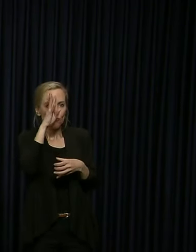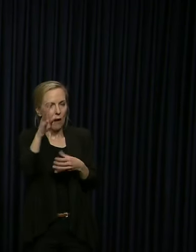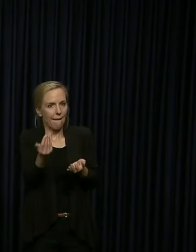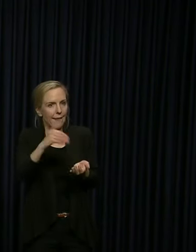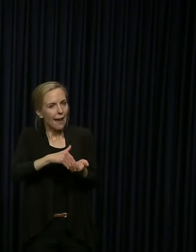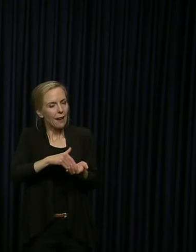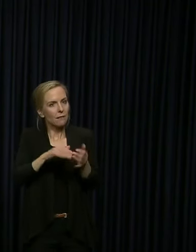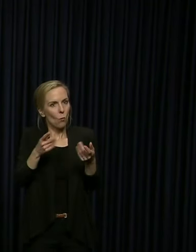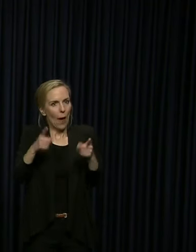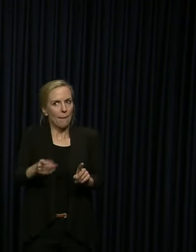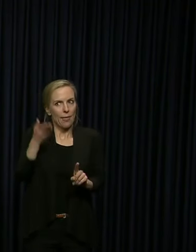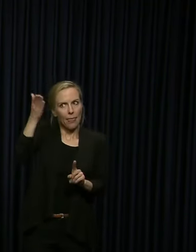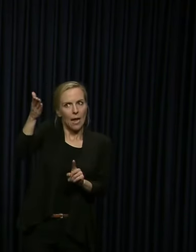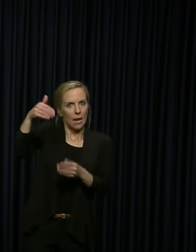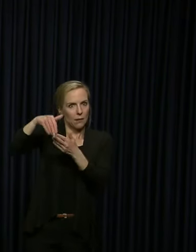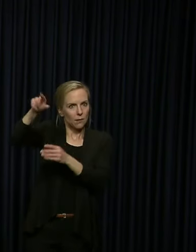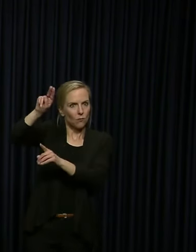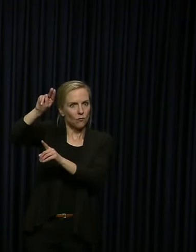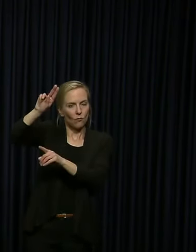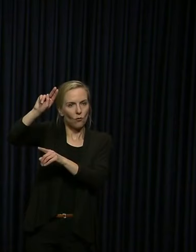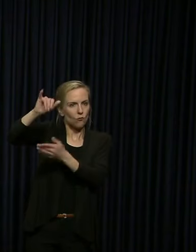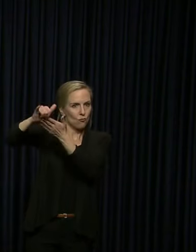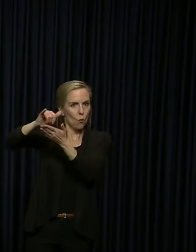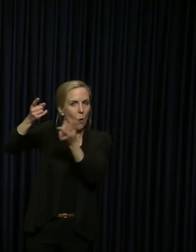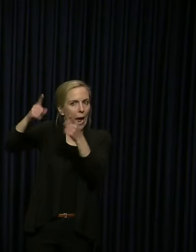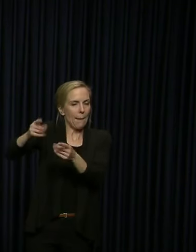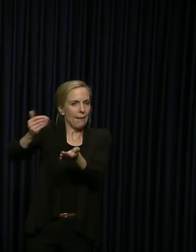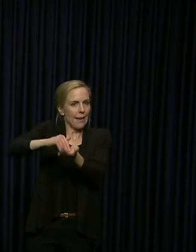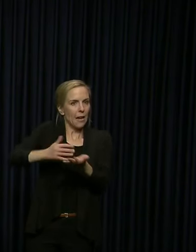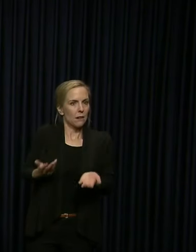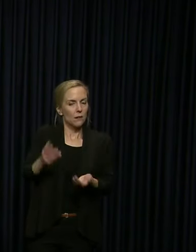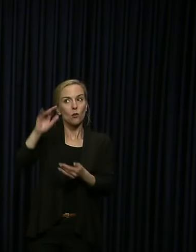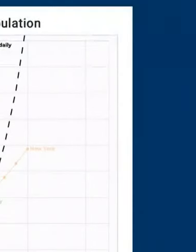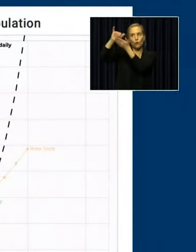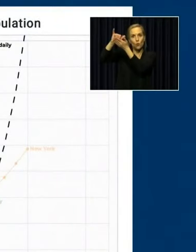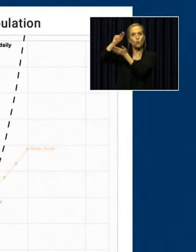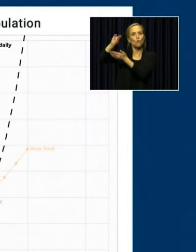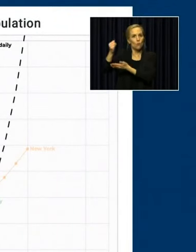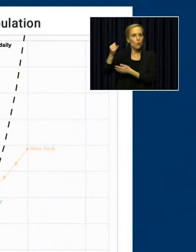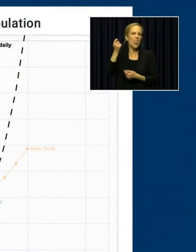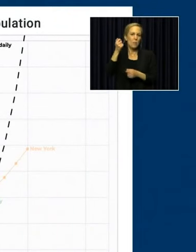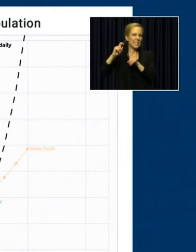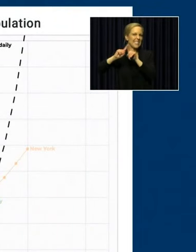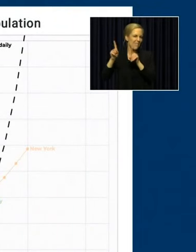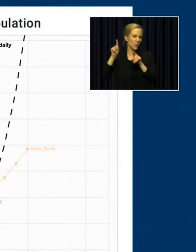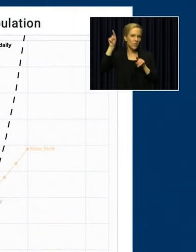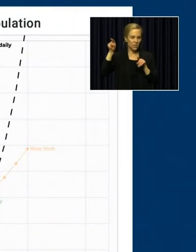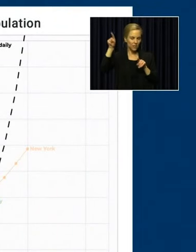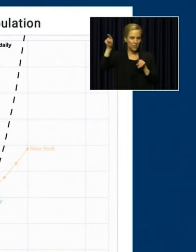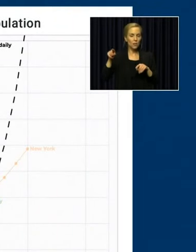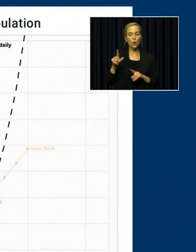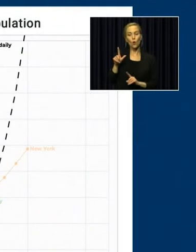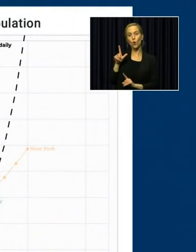1 MILLION POPULATION. FROM THAT POINT FORWARD YOU CAN SEE KENTUCKY JUMPED ON IT AND